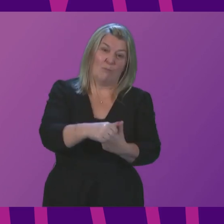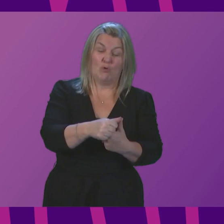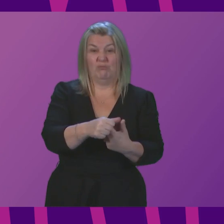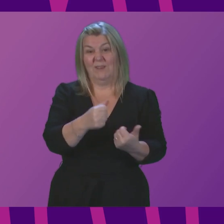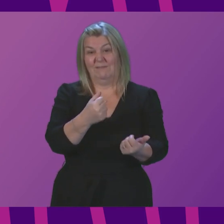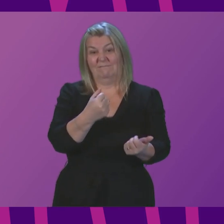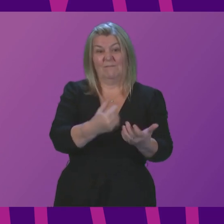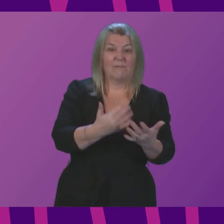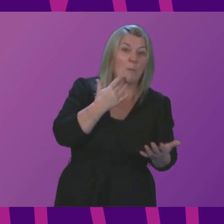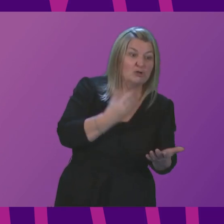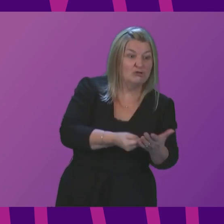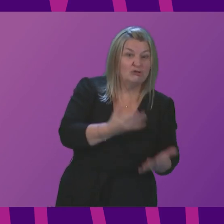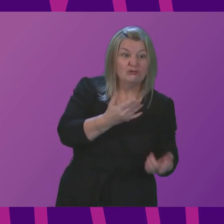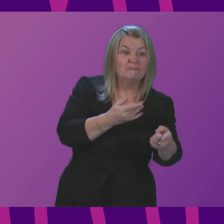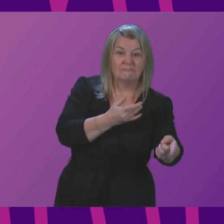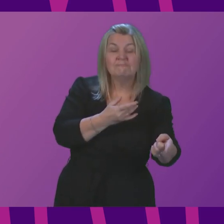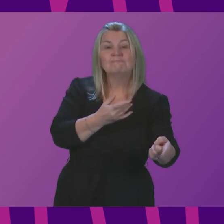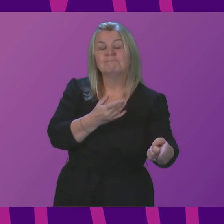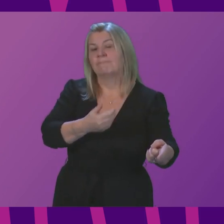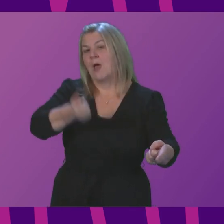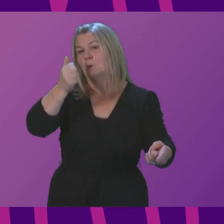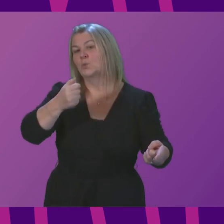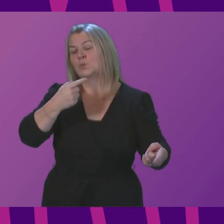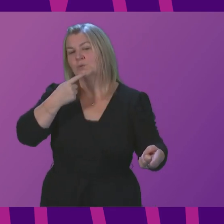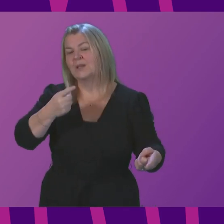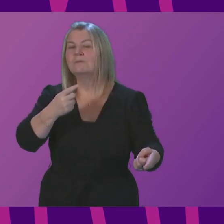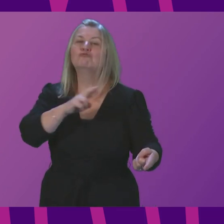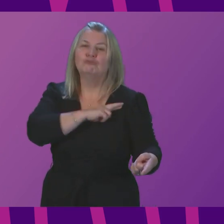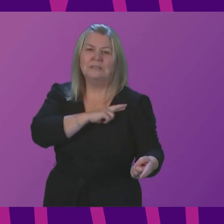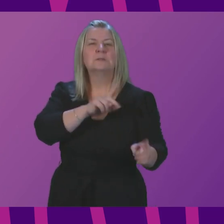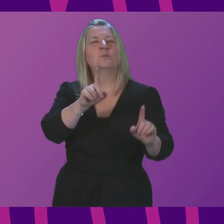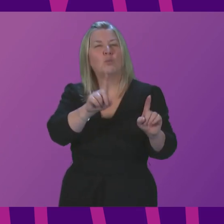of fine. I know that the sheriff in the case highlighted some of the reasons why the fine